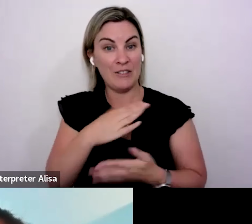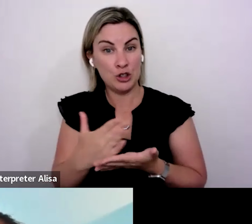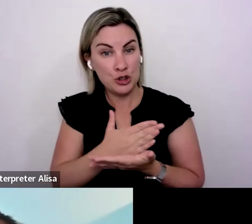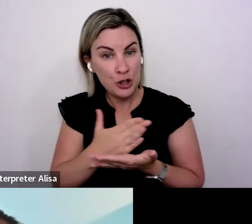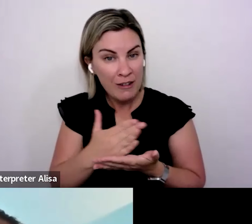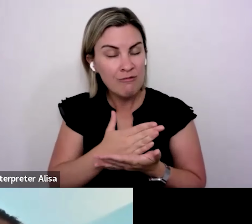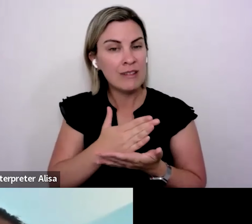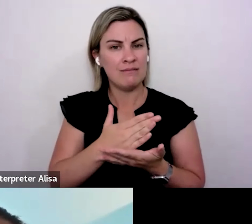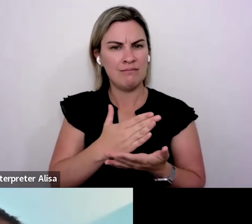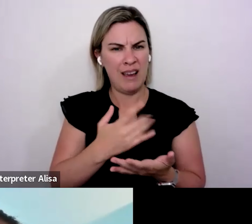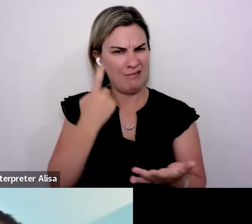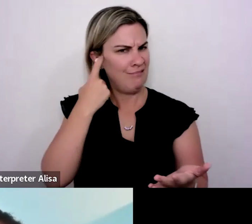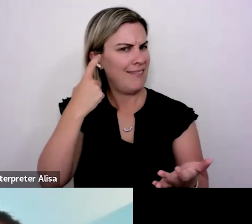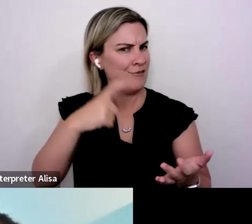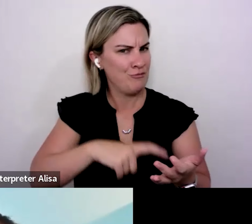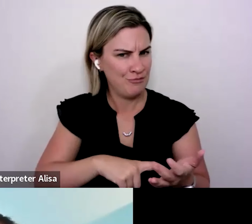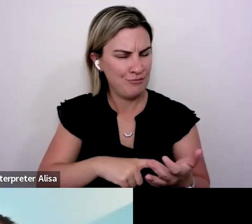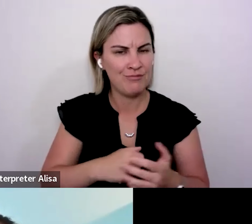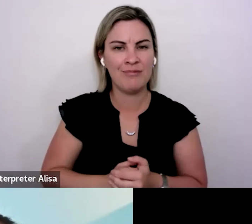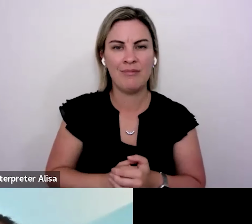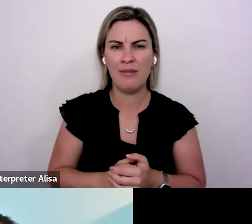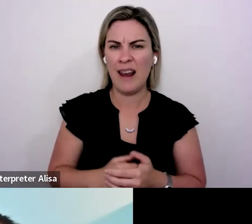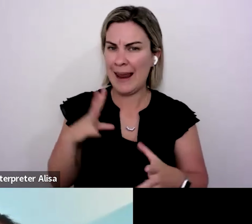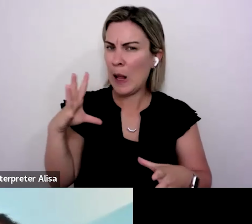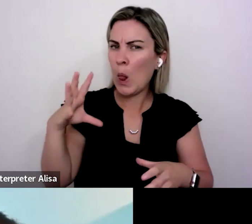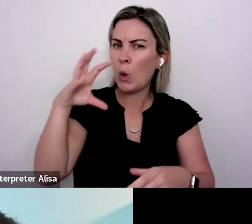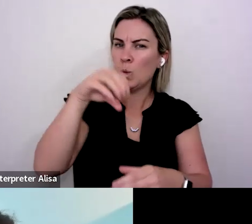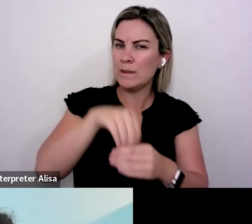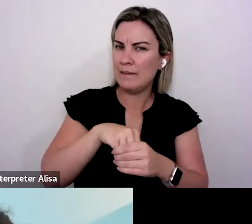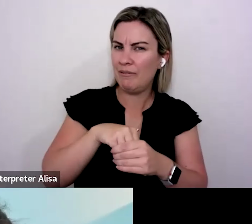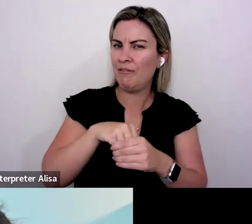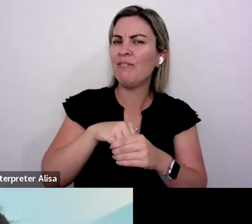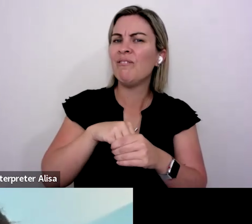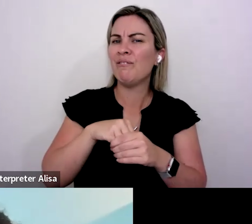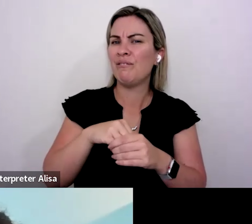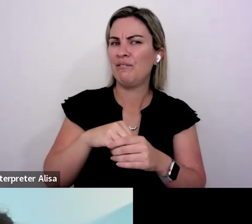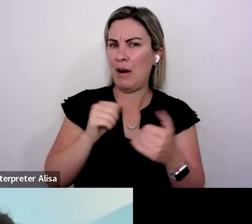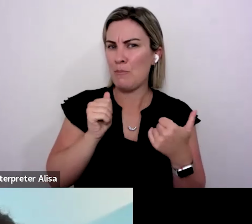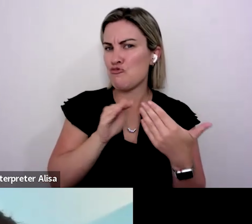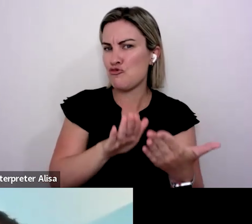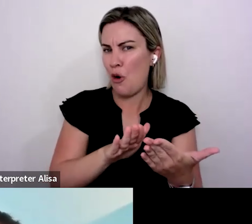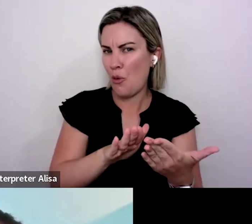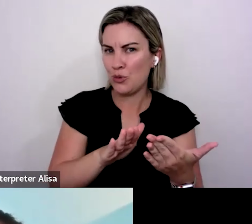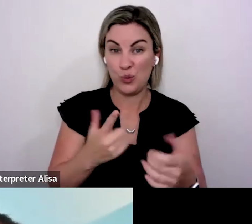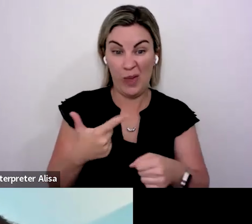An inclusive approach with your local First Nations community is really important